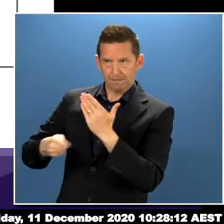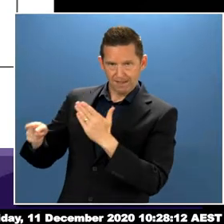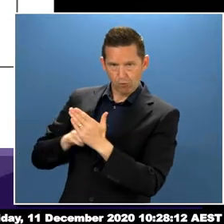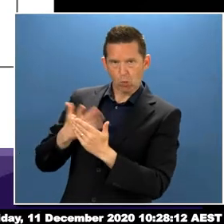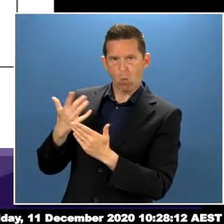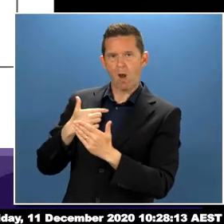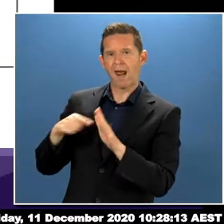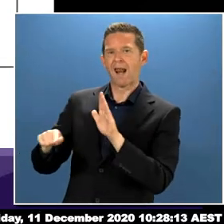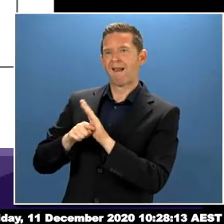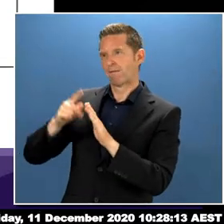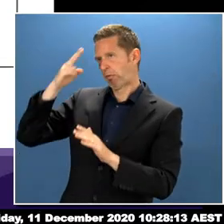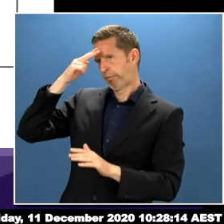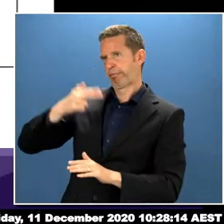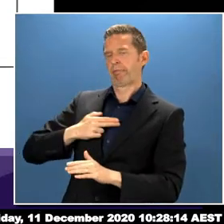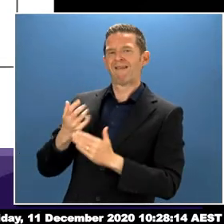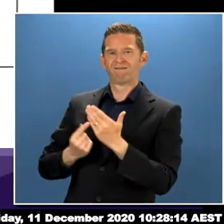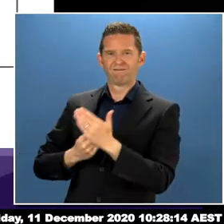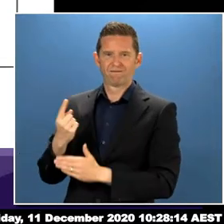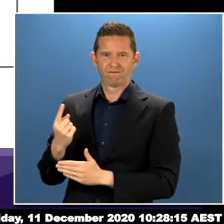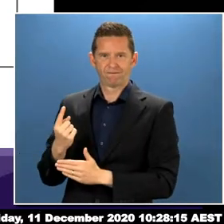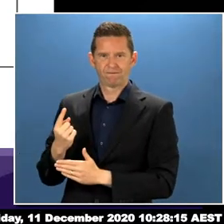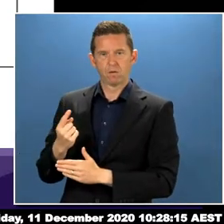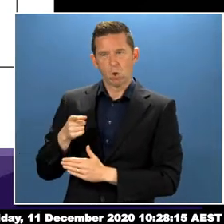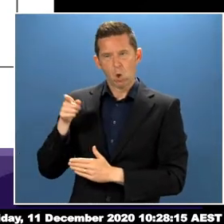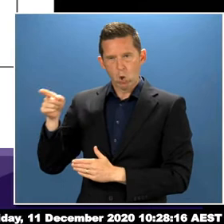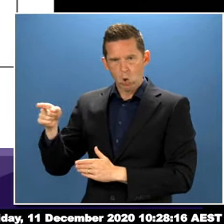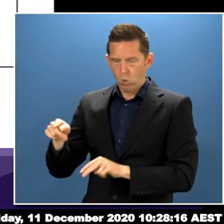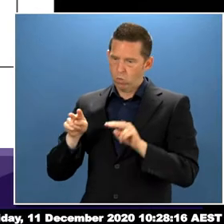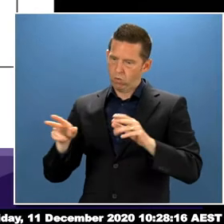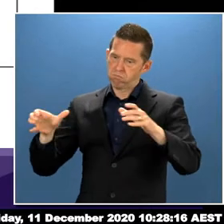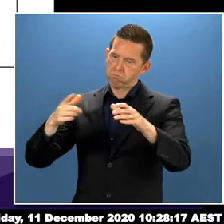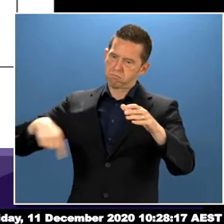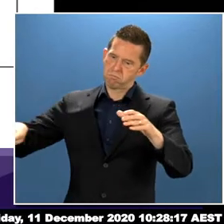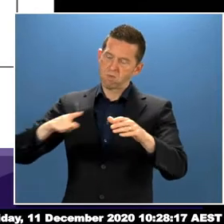If you are looking at a cohort of something around 2 million people, and